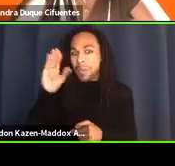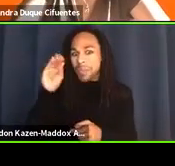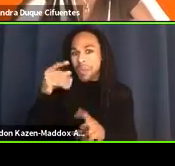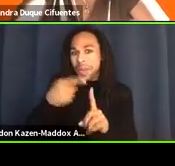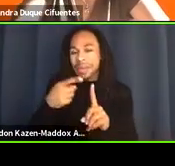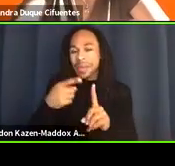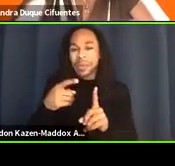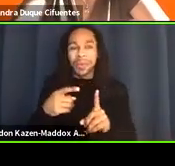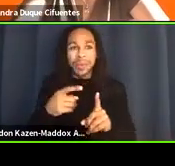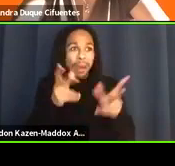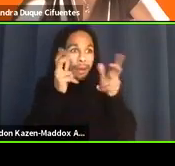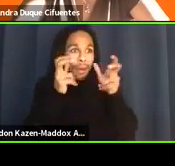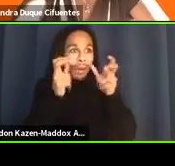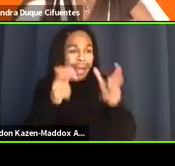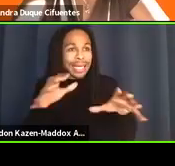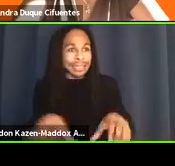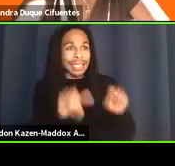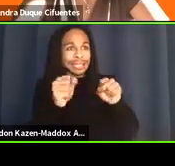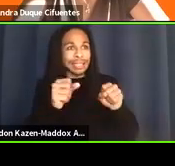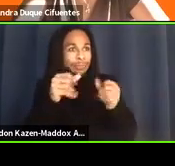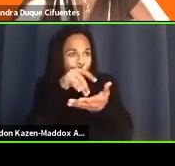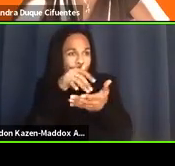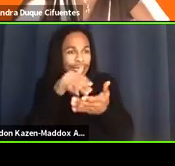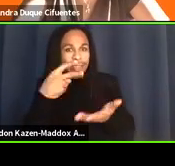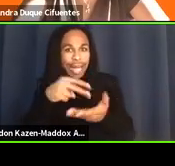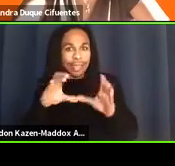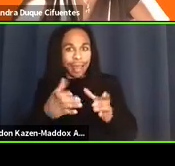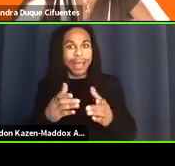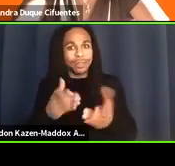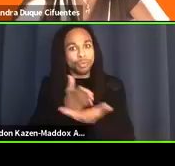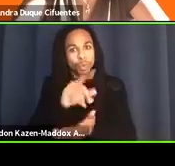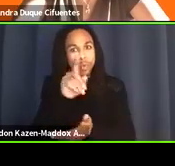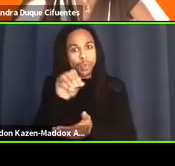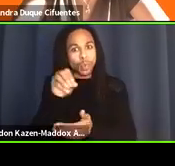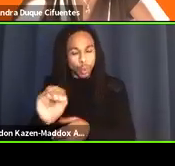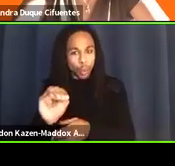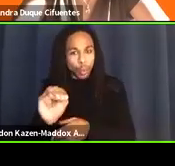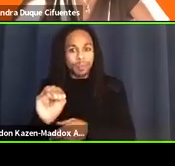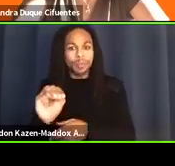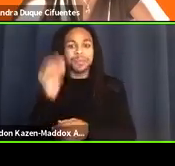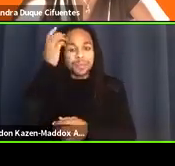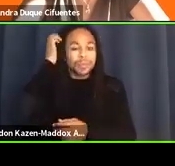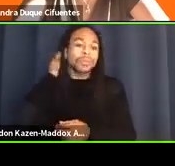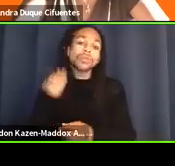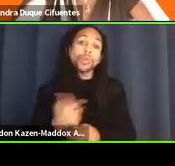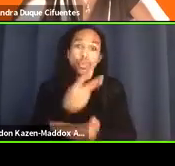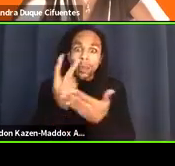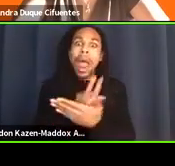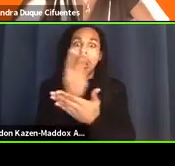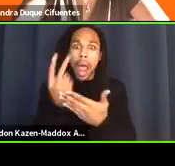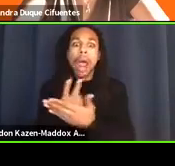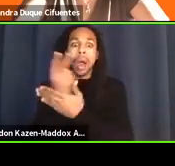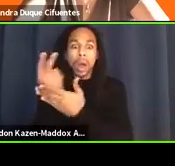into your building and everyone comes together, but it is so much joy and it makes them help